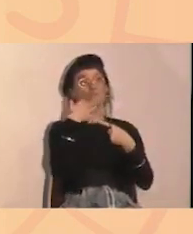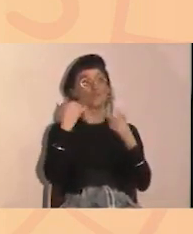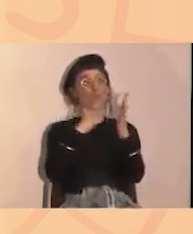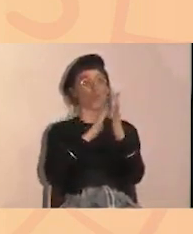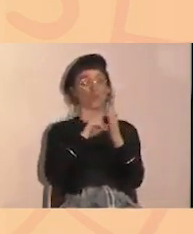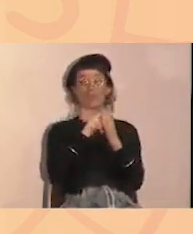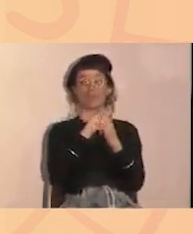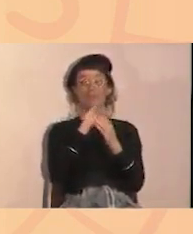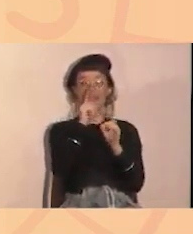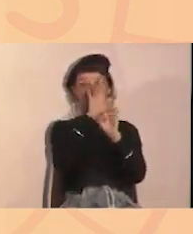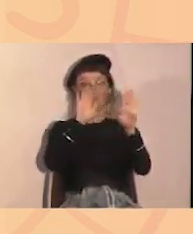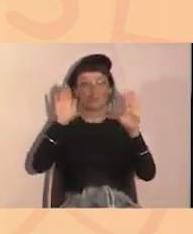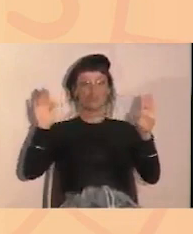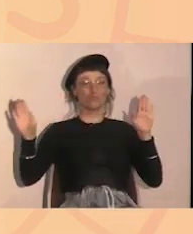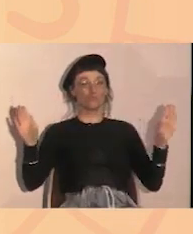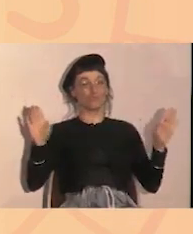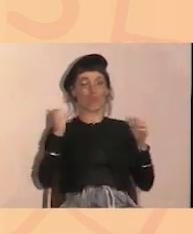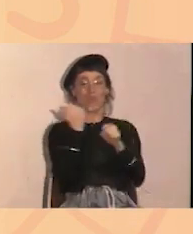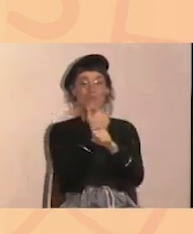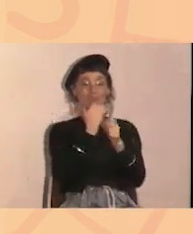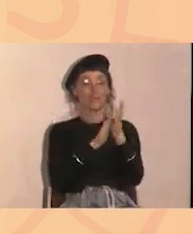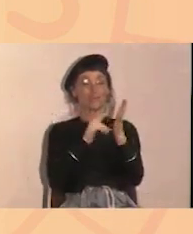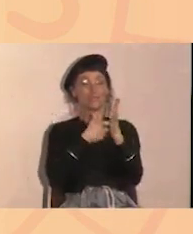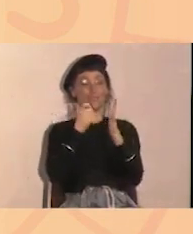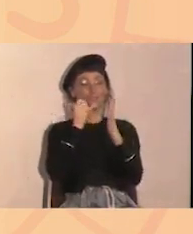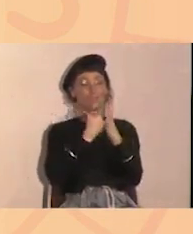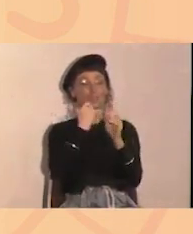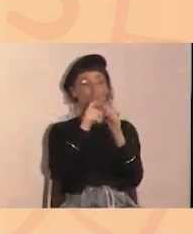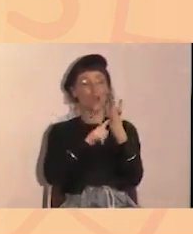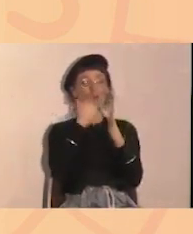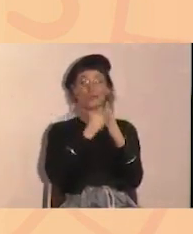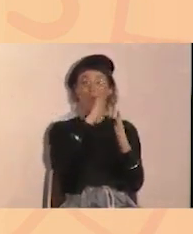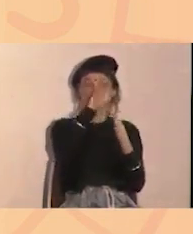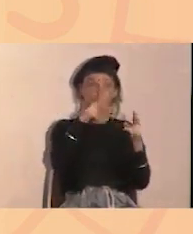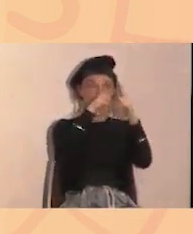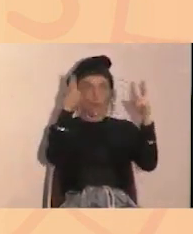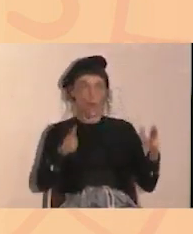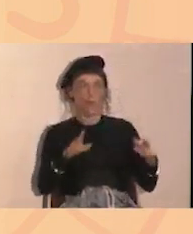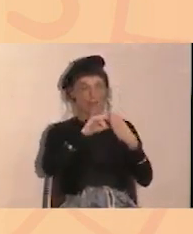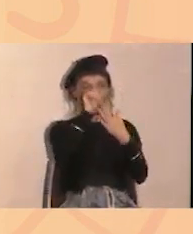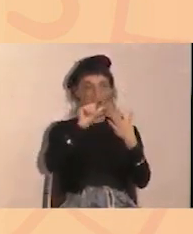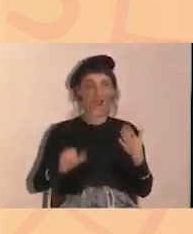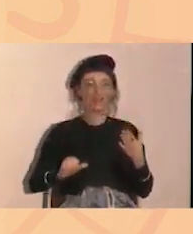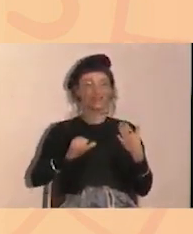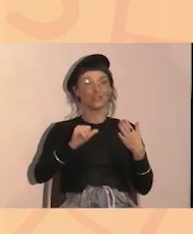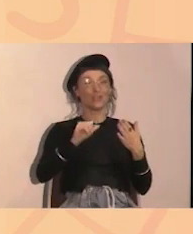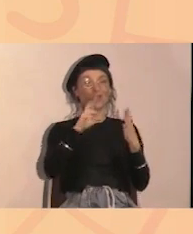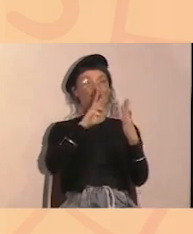a recreation of Mrs Gile's home and her aunt. So, the veranda that she makes the work on transported into